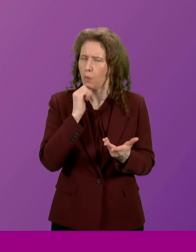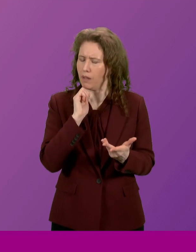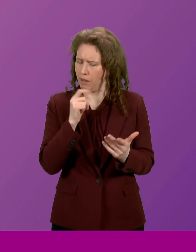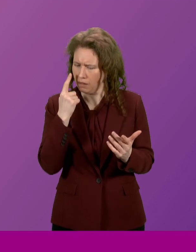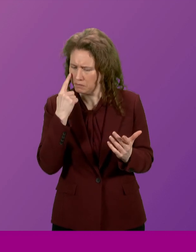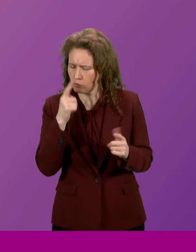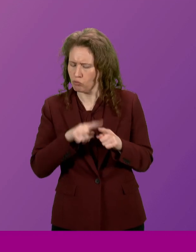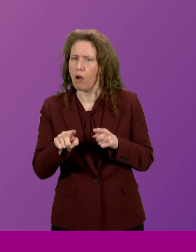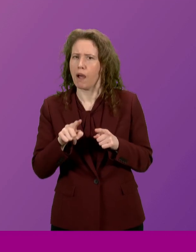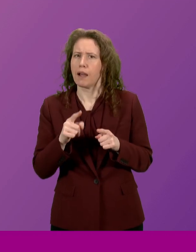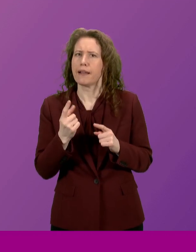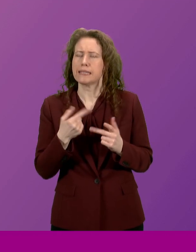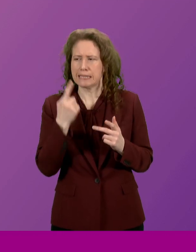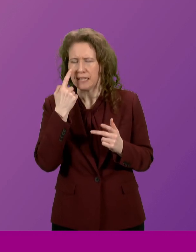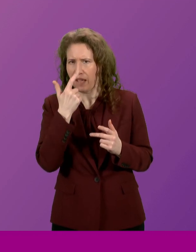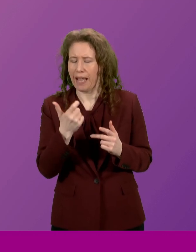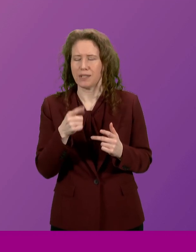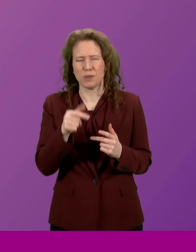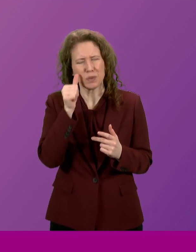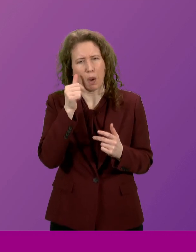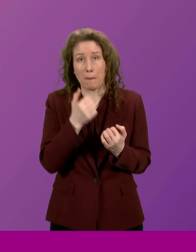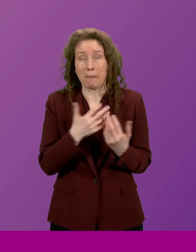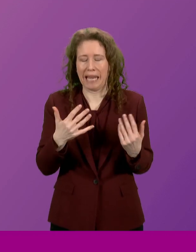do all that I can to do so. He will appreciate that there are many pressures on my diary,